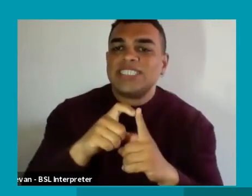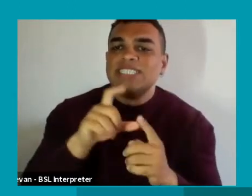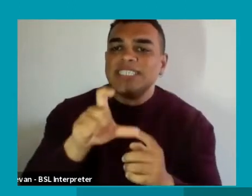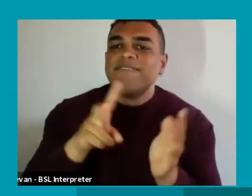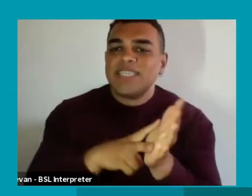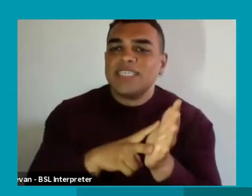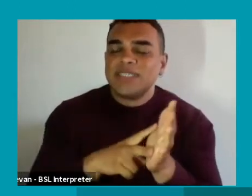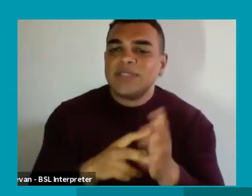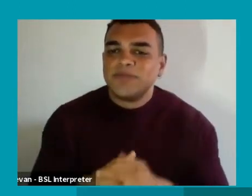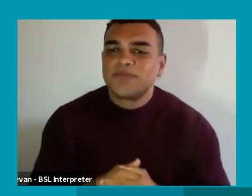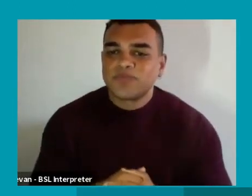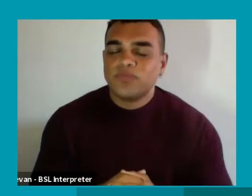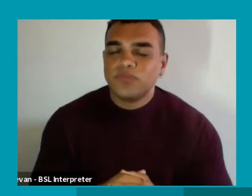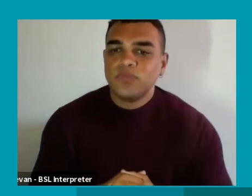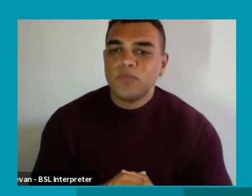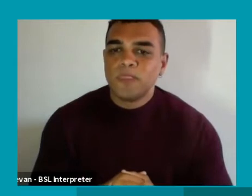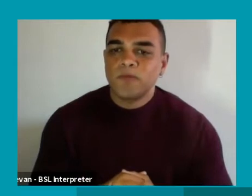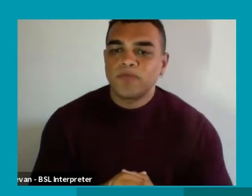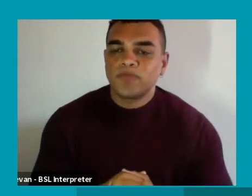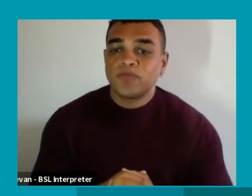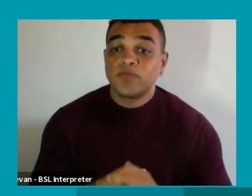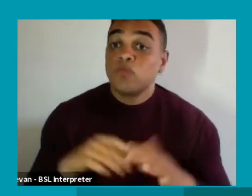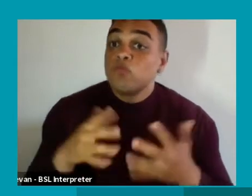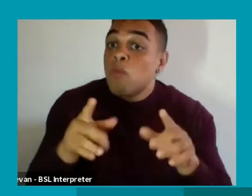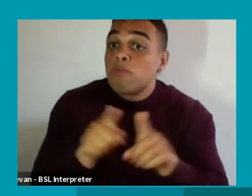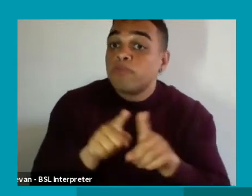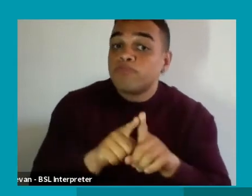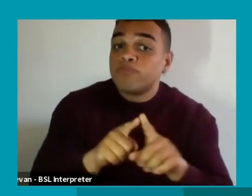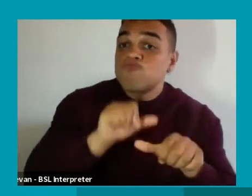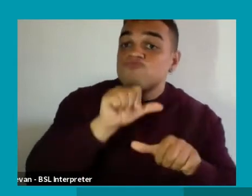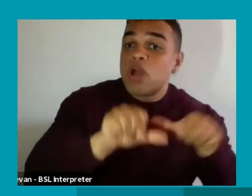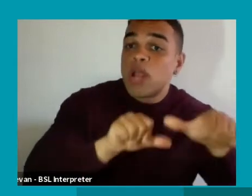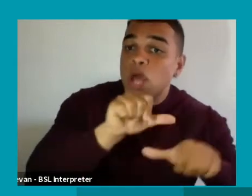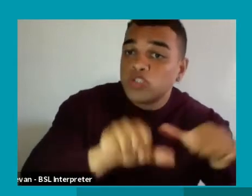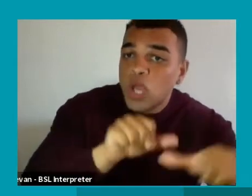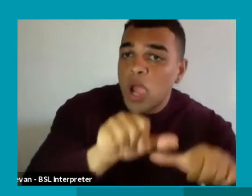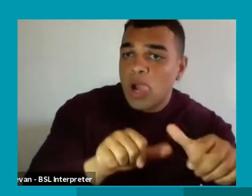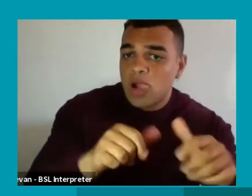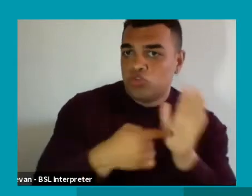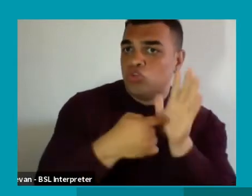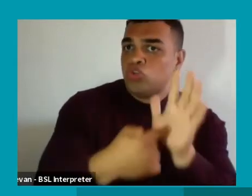Yeah, so like a chronological CV you would obviously demonstrate in the work section, your work history